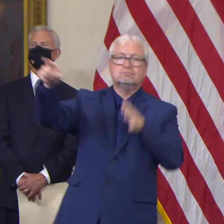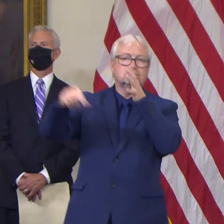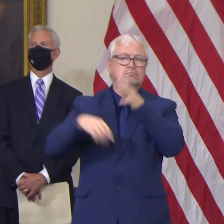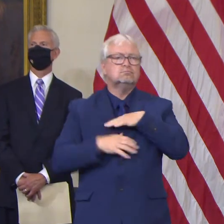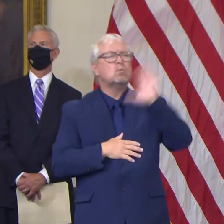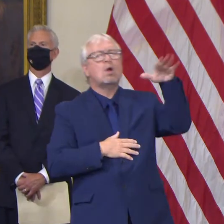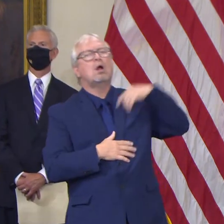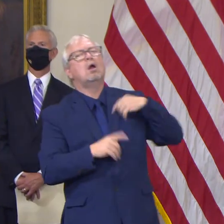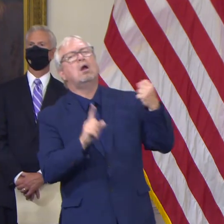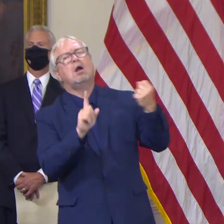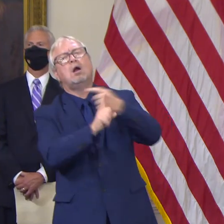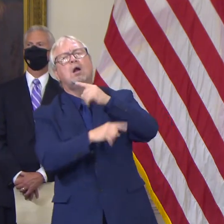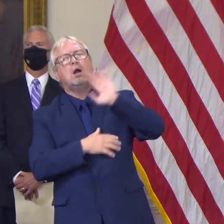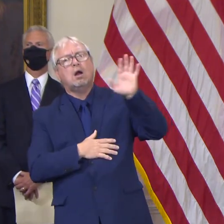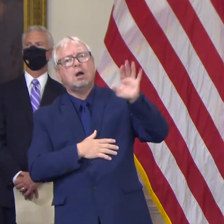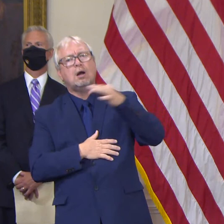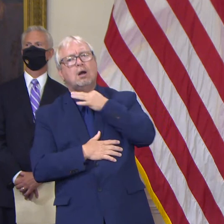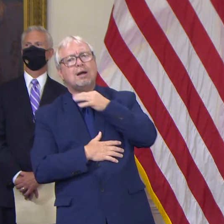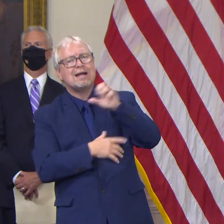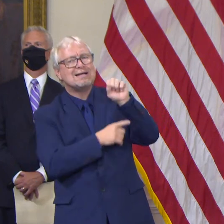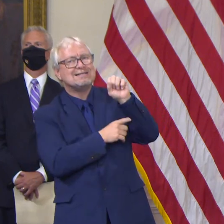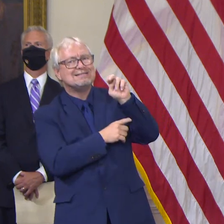not thinking of any vaccine passport. Last question. (Question off mic).